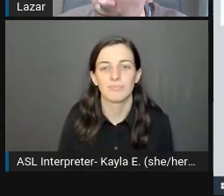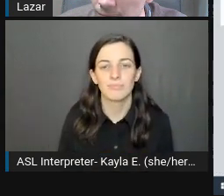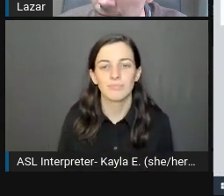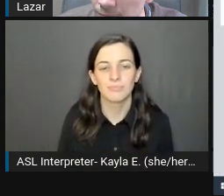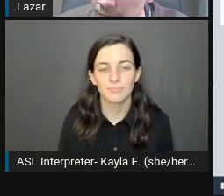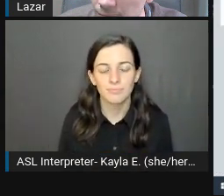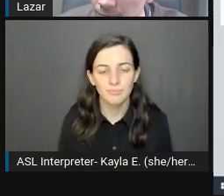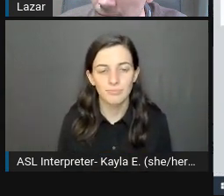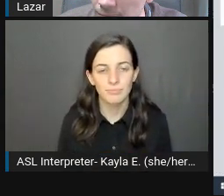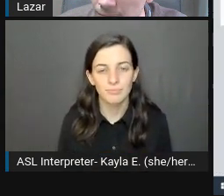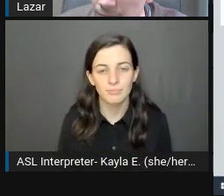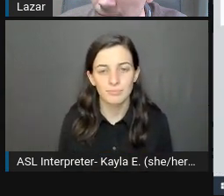Oh interesting.